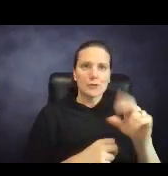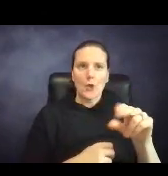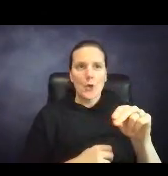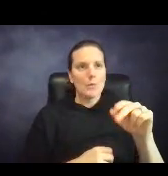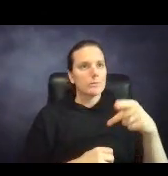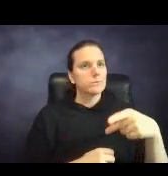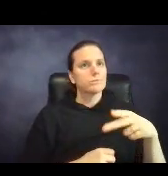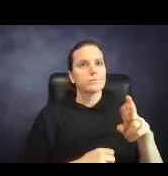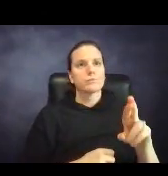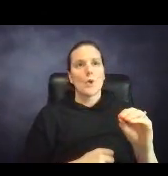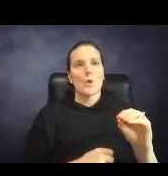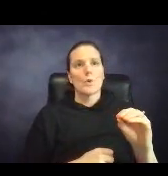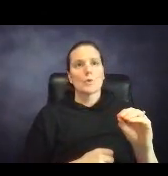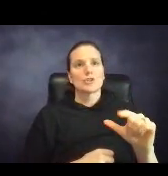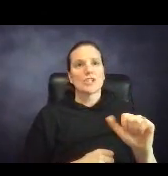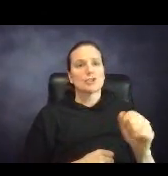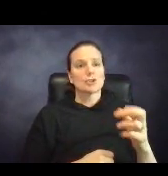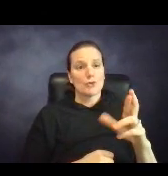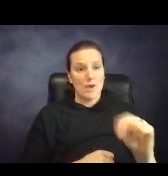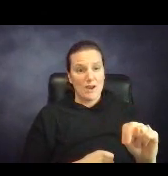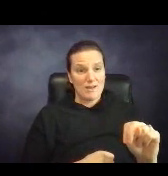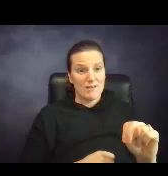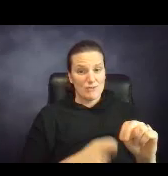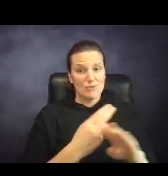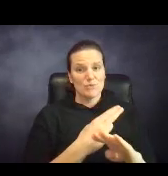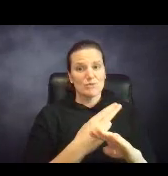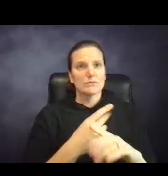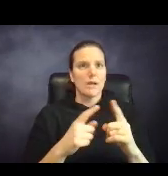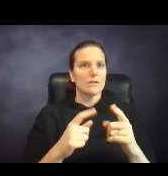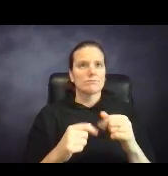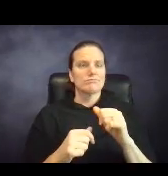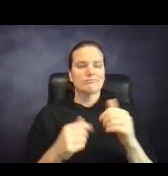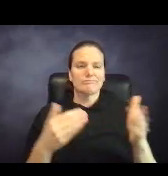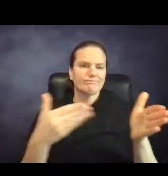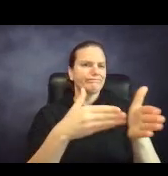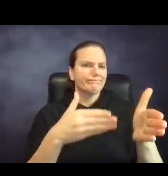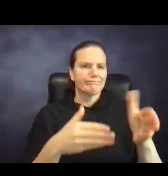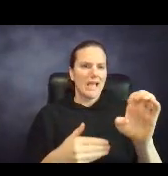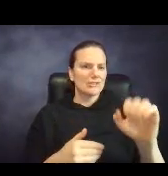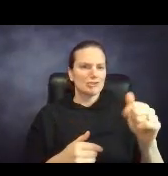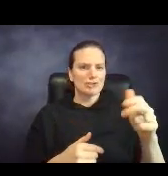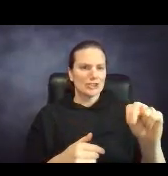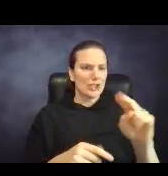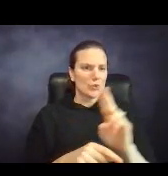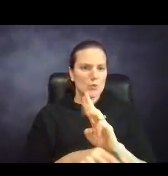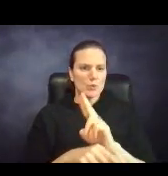So there was a lot of unopposed estrogen being used. So you know, I'll talk about some themes